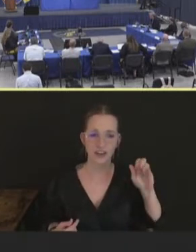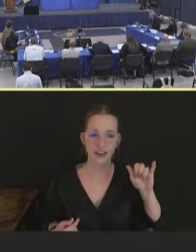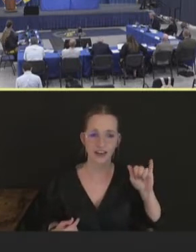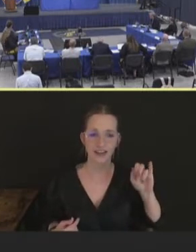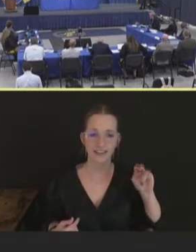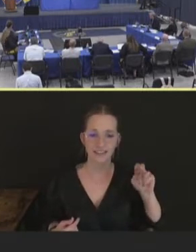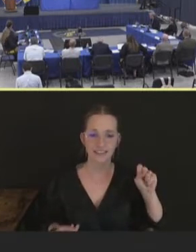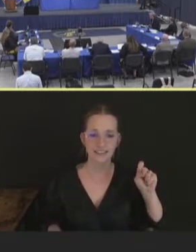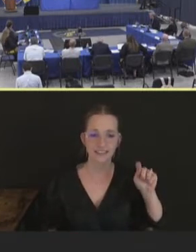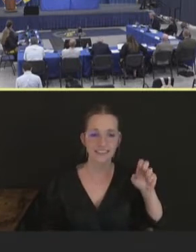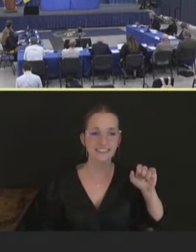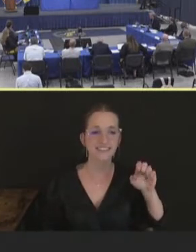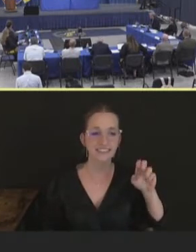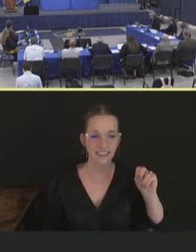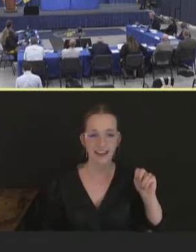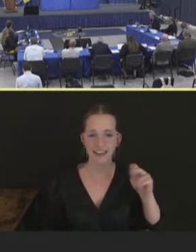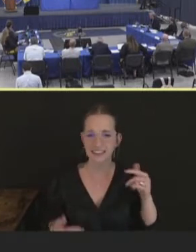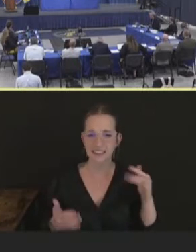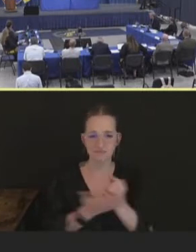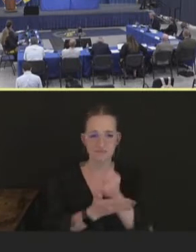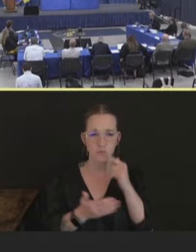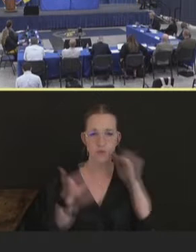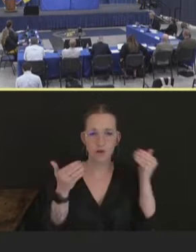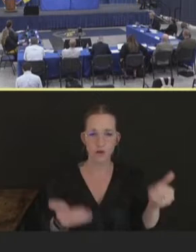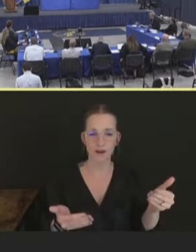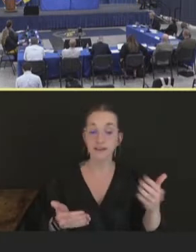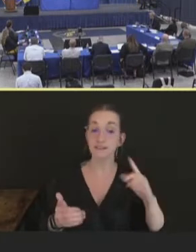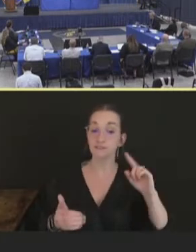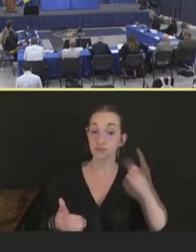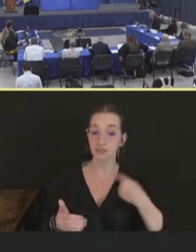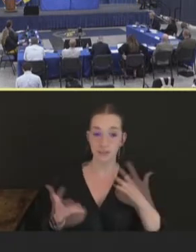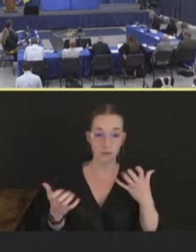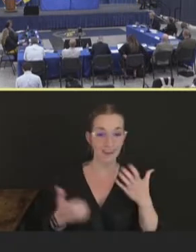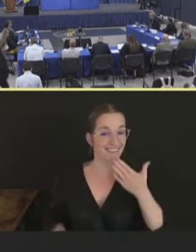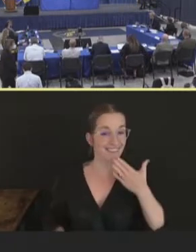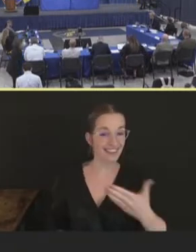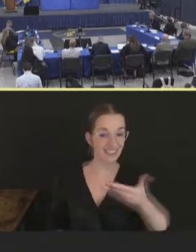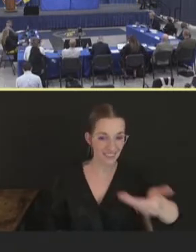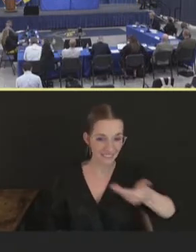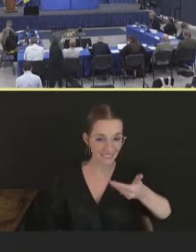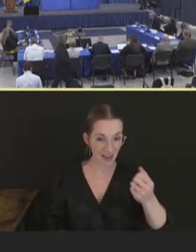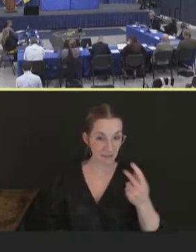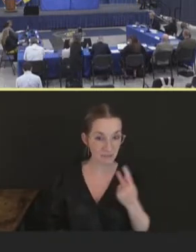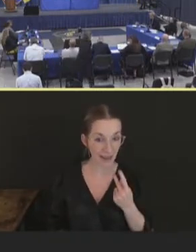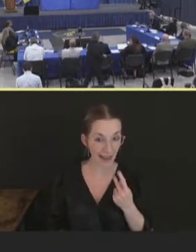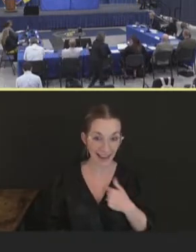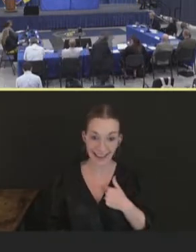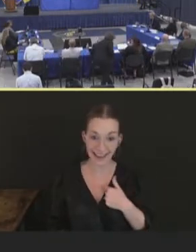First of all, I want to thank you for inviting me back here to the Humphrey Building.